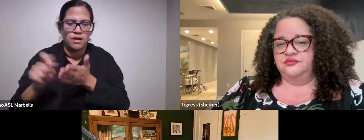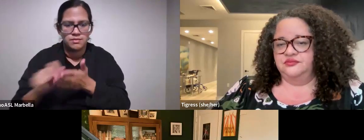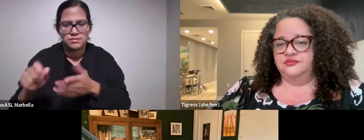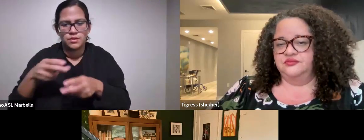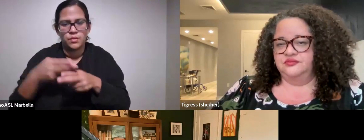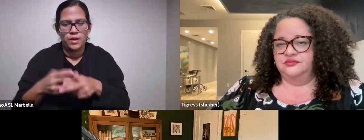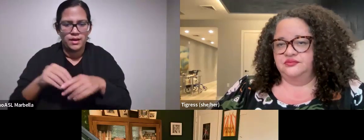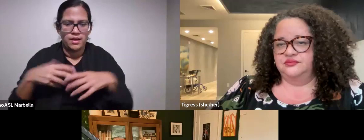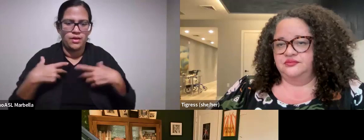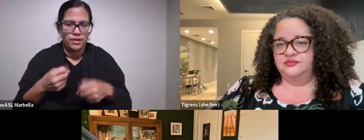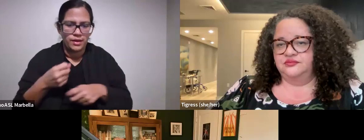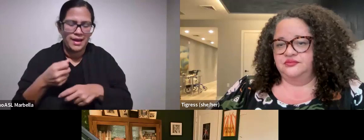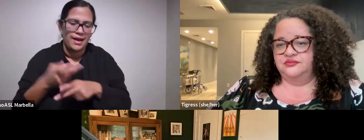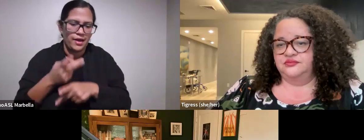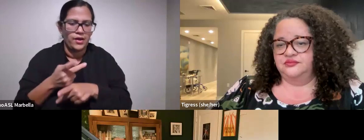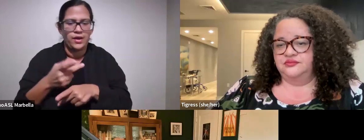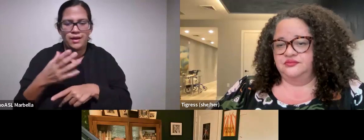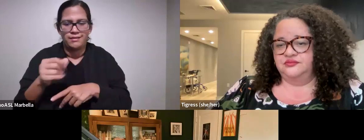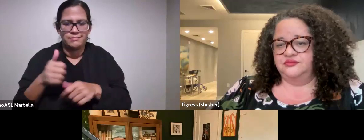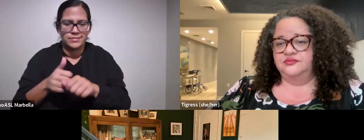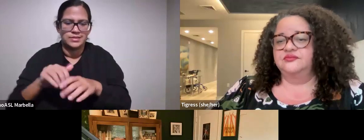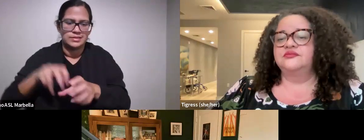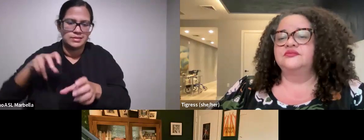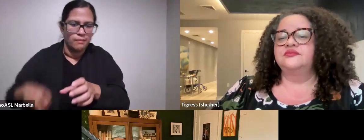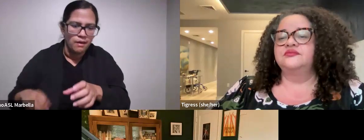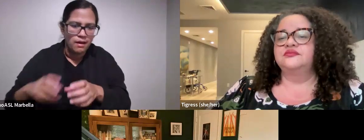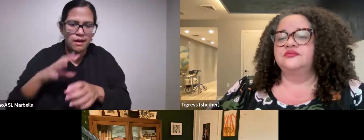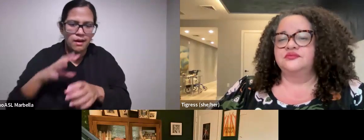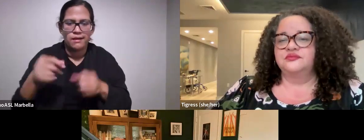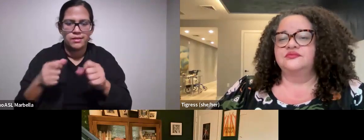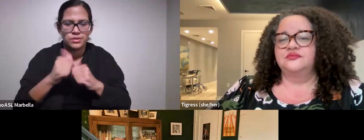diversity and health who are doing larger scale advocacy around healthcare for